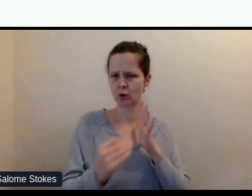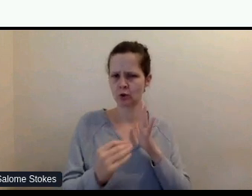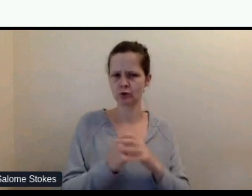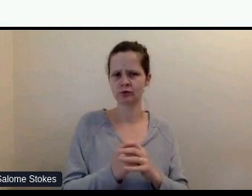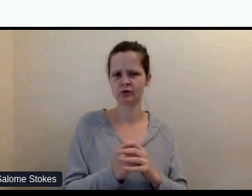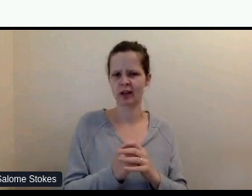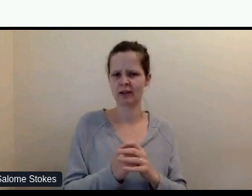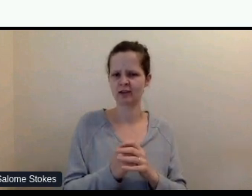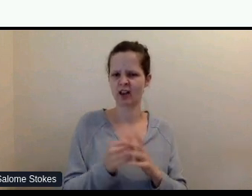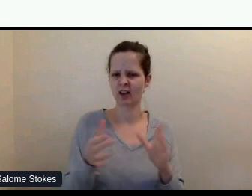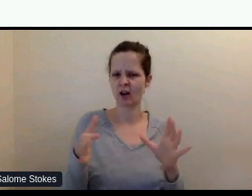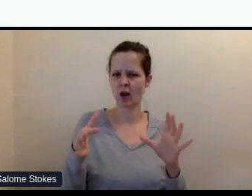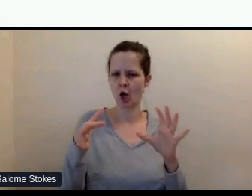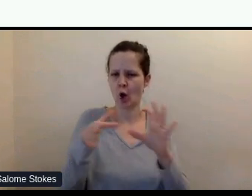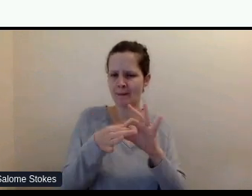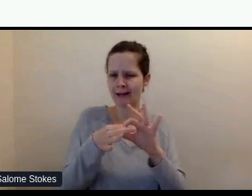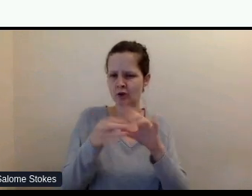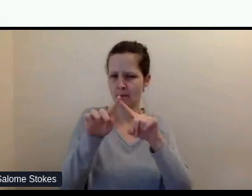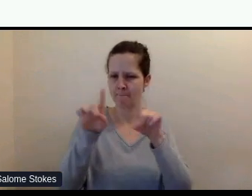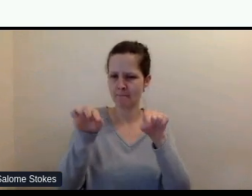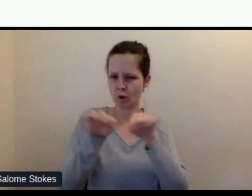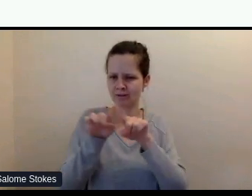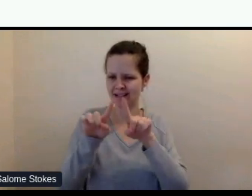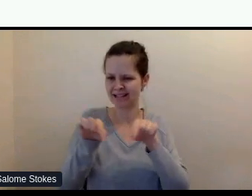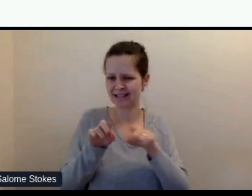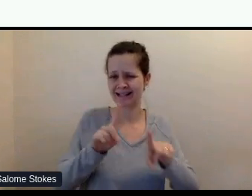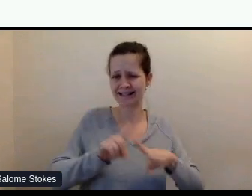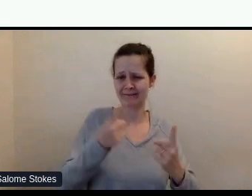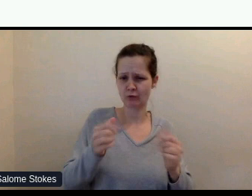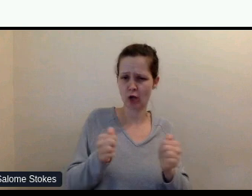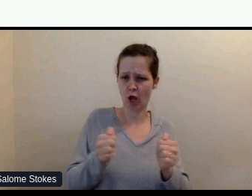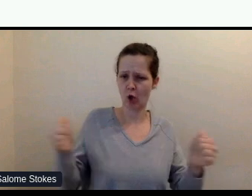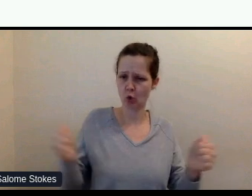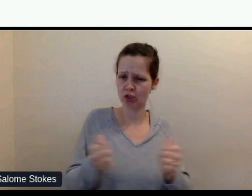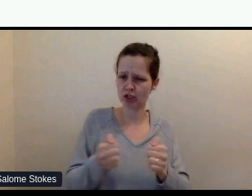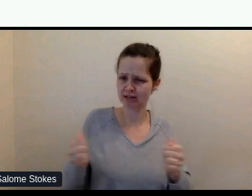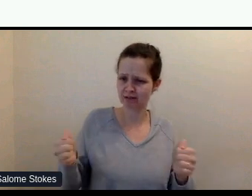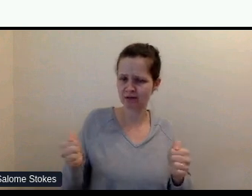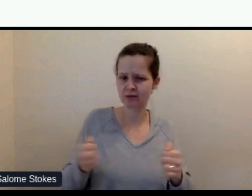and different sorts of accordions and you know all sorts of different form widgets.